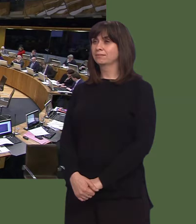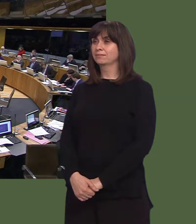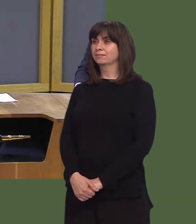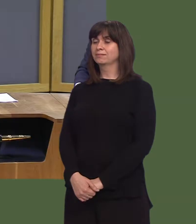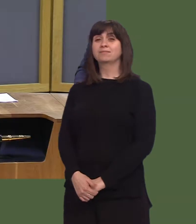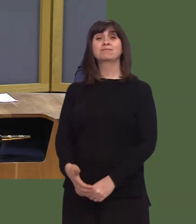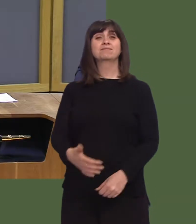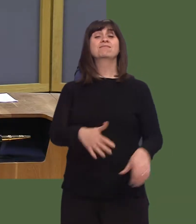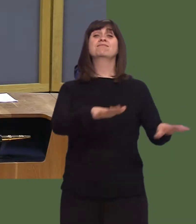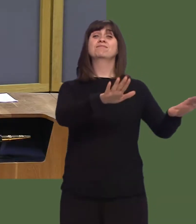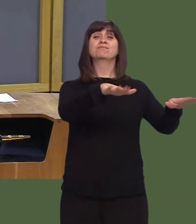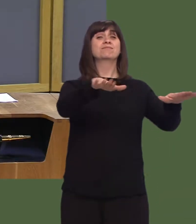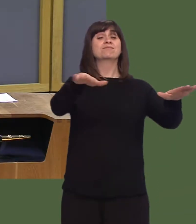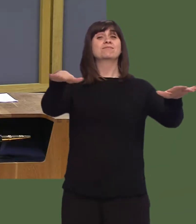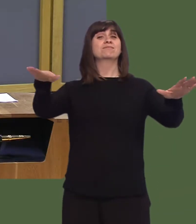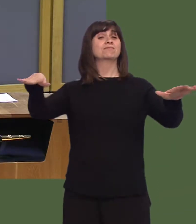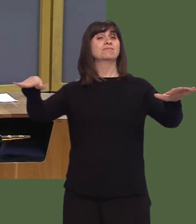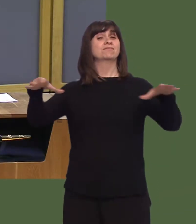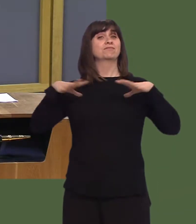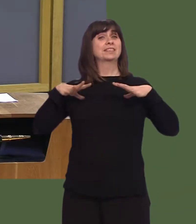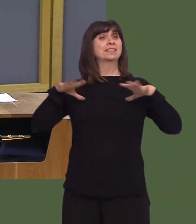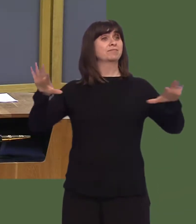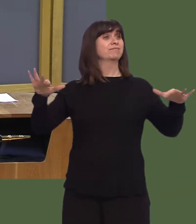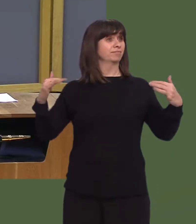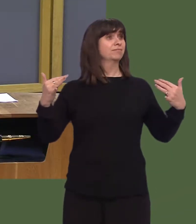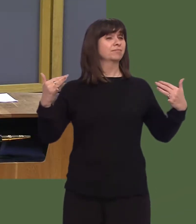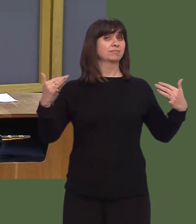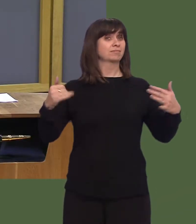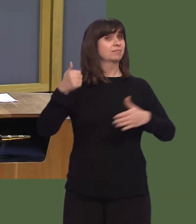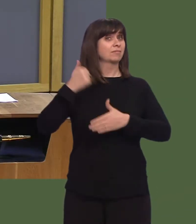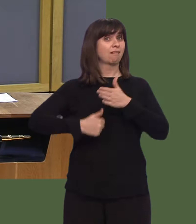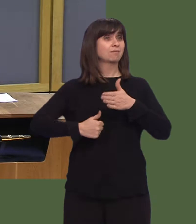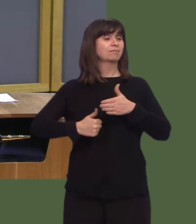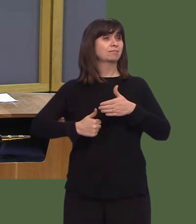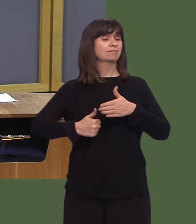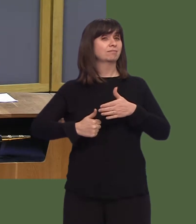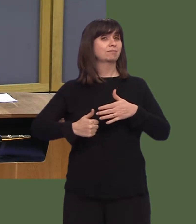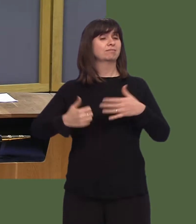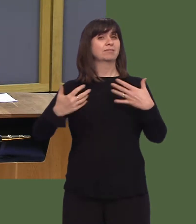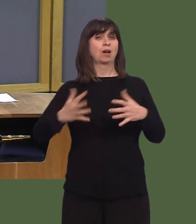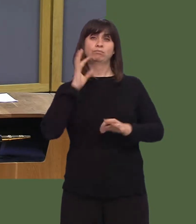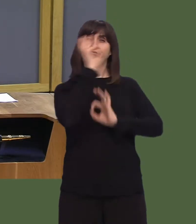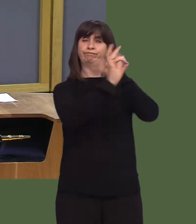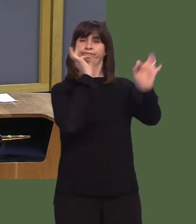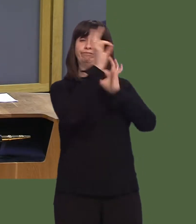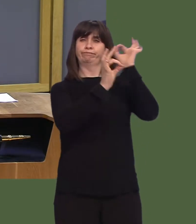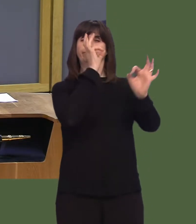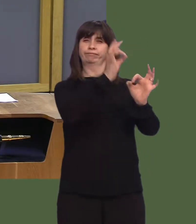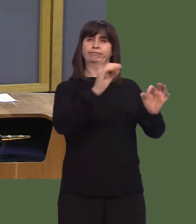FMQ_English Y Llywydd / The Llywydd: The first item is questions to the First Minister.